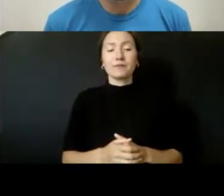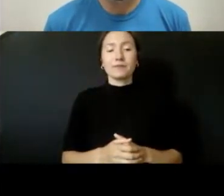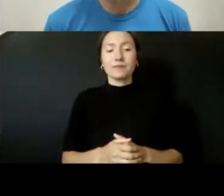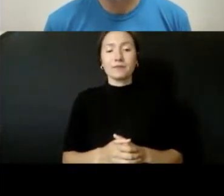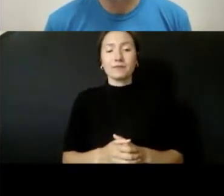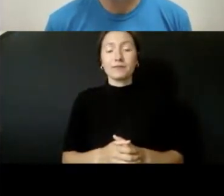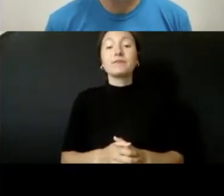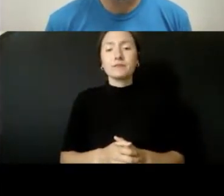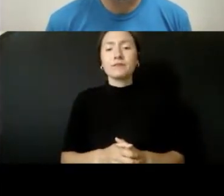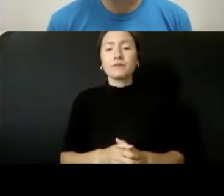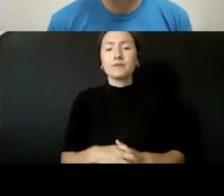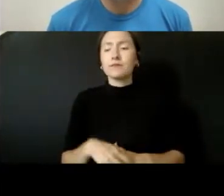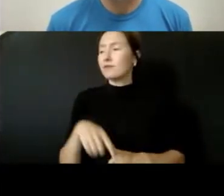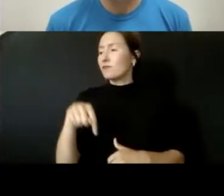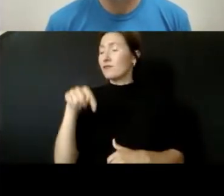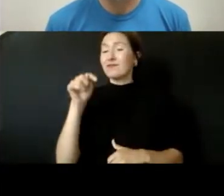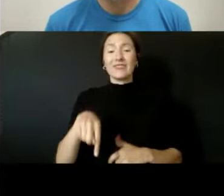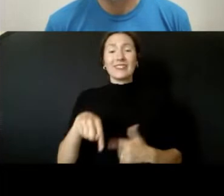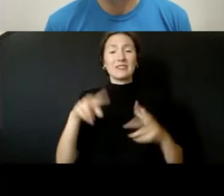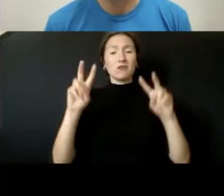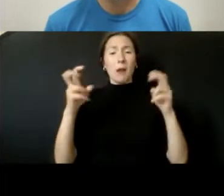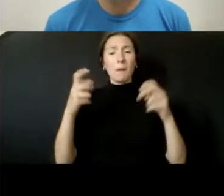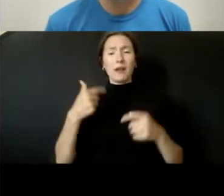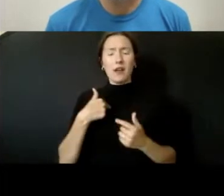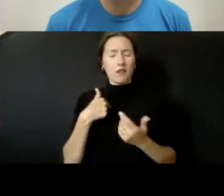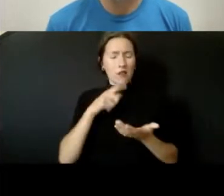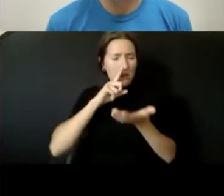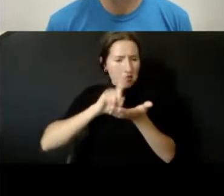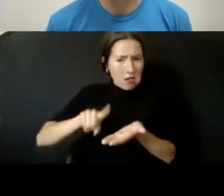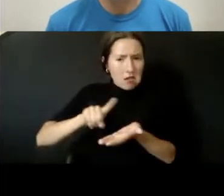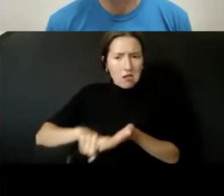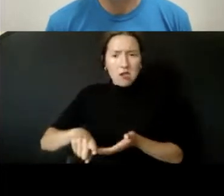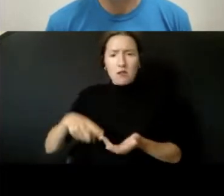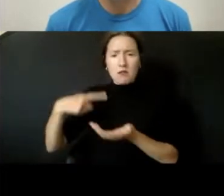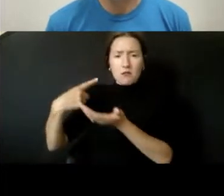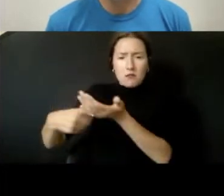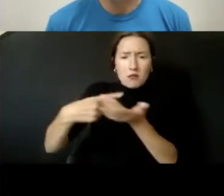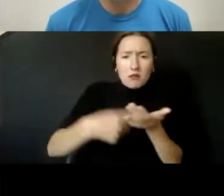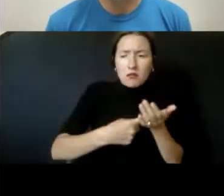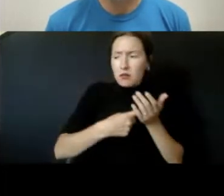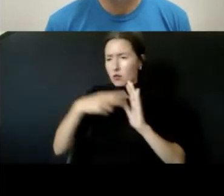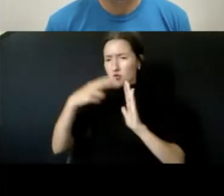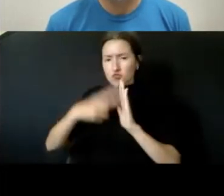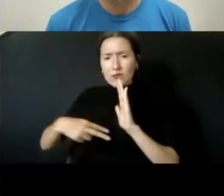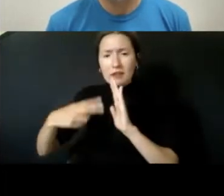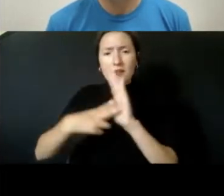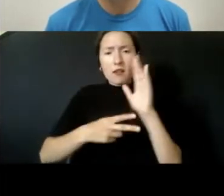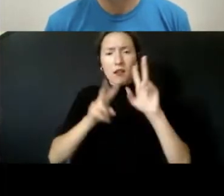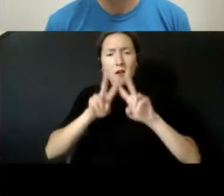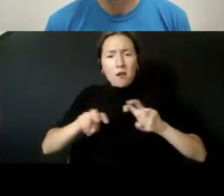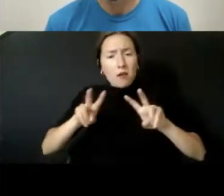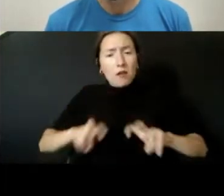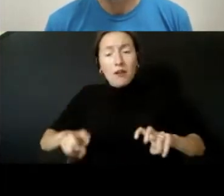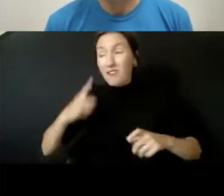this and reading about this for for a long time and um especially in our industry i'm just kind